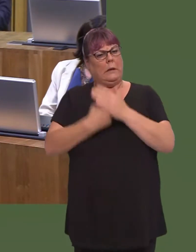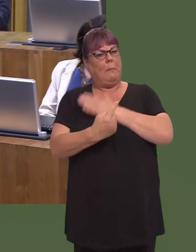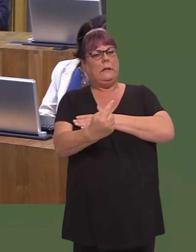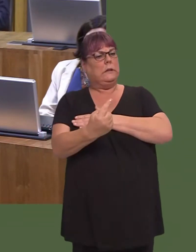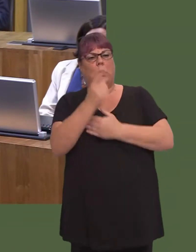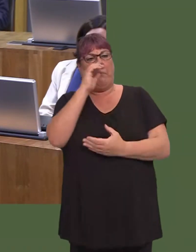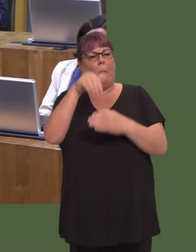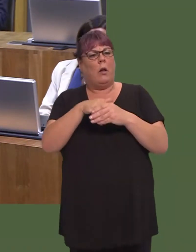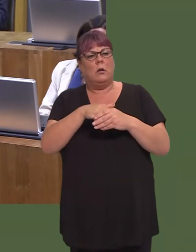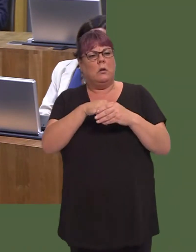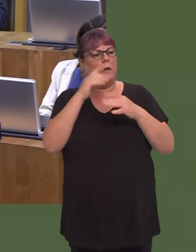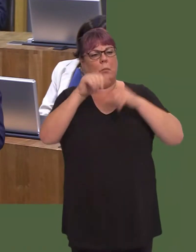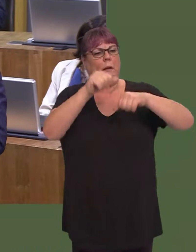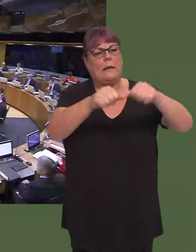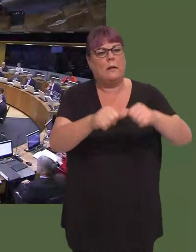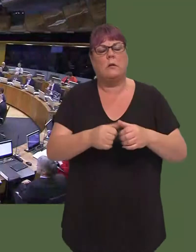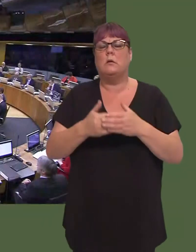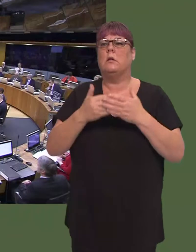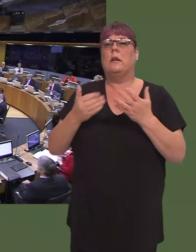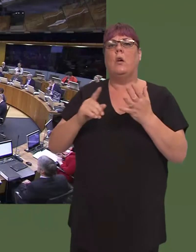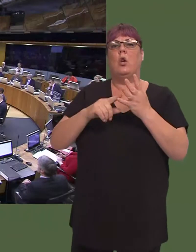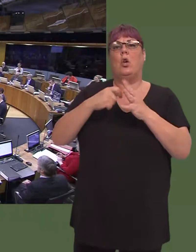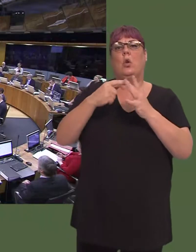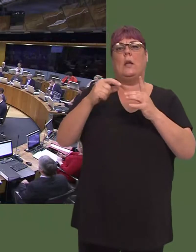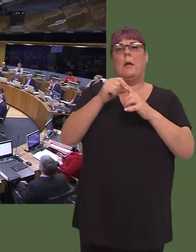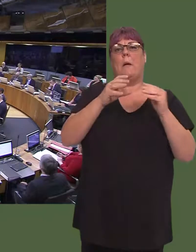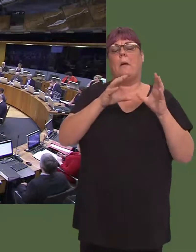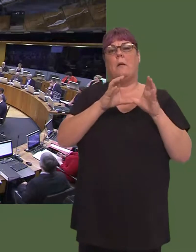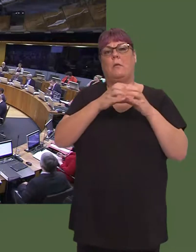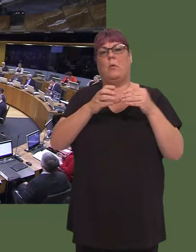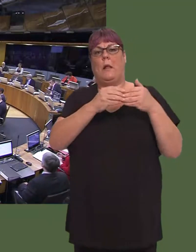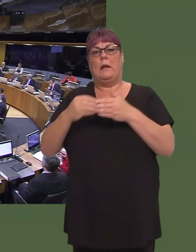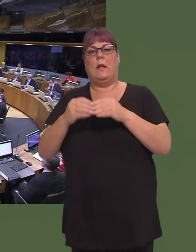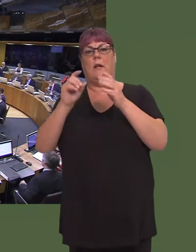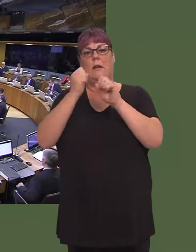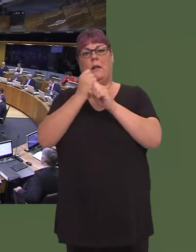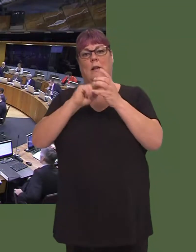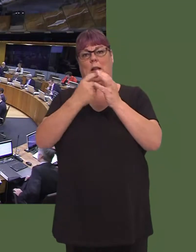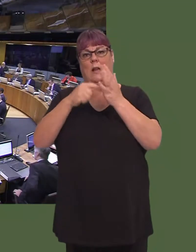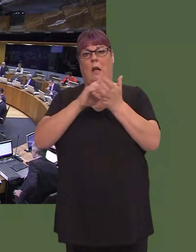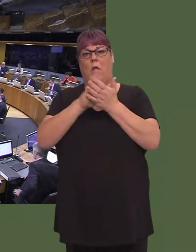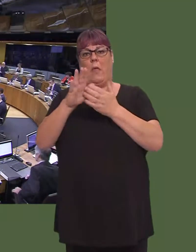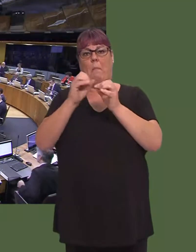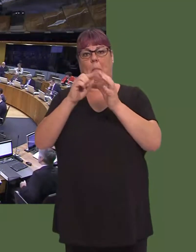responsible for these services and have set benchmarks to see this health board improve.